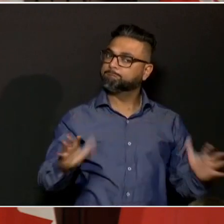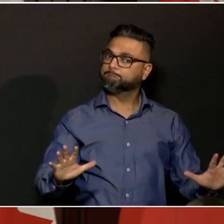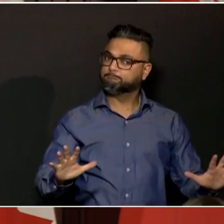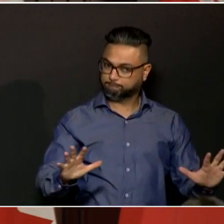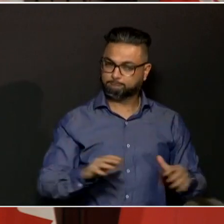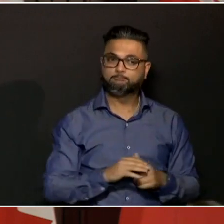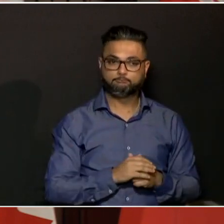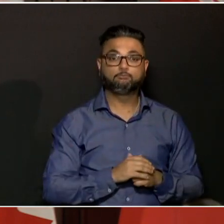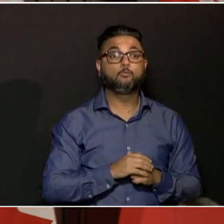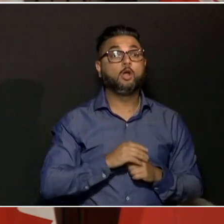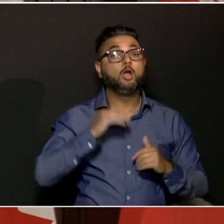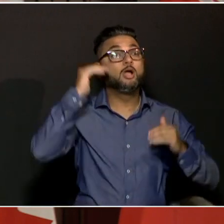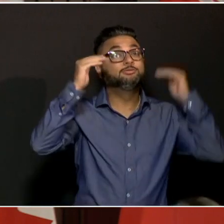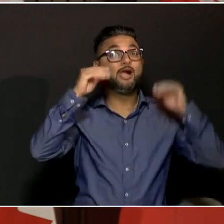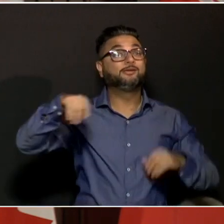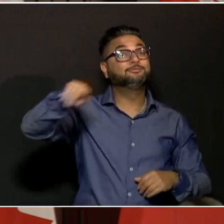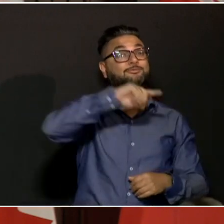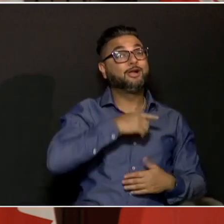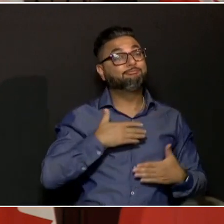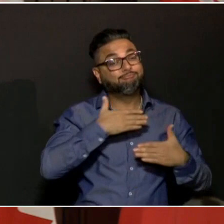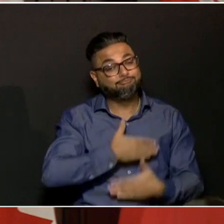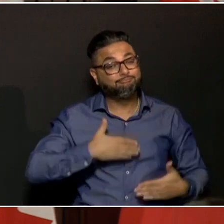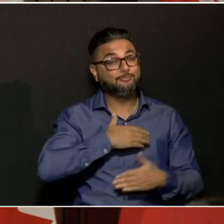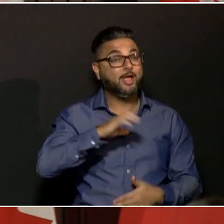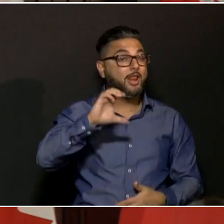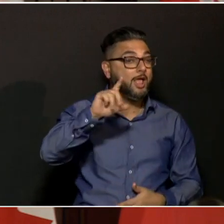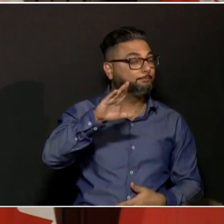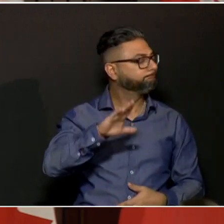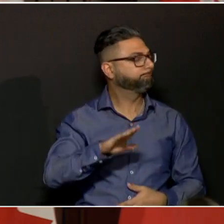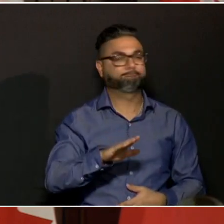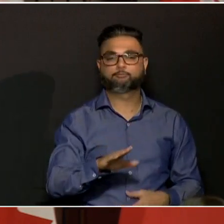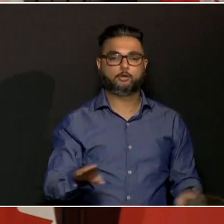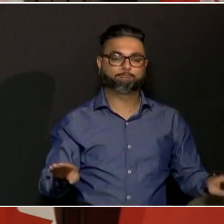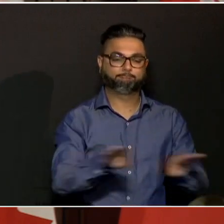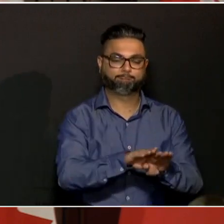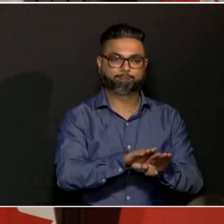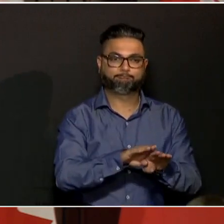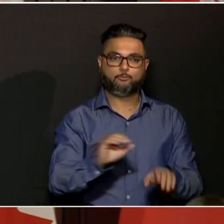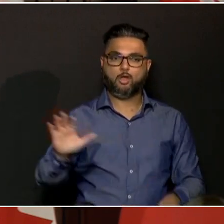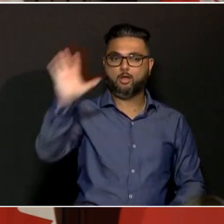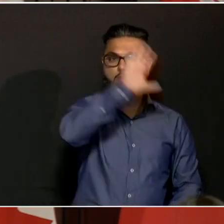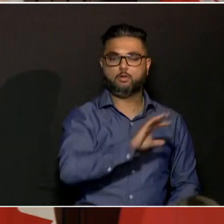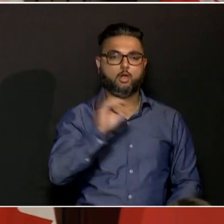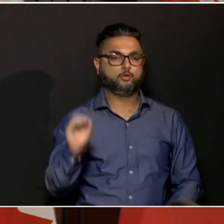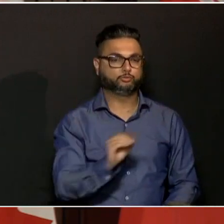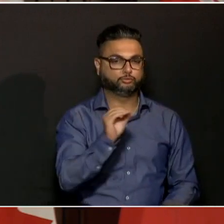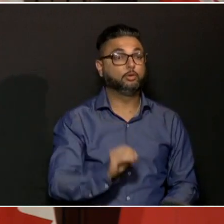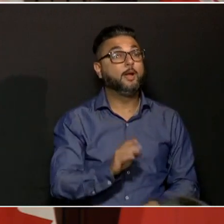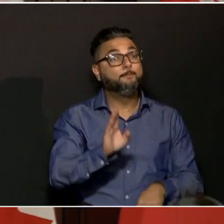and all adult entertainment clubs will be closed right across the province, all businesses and organizations